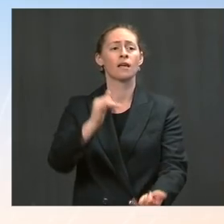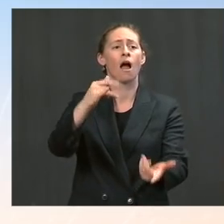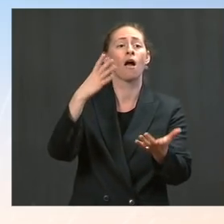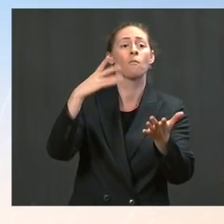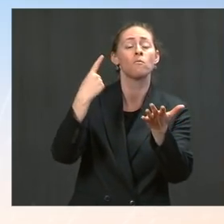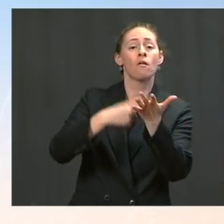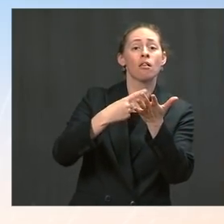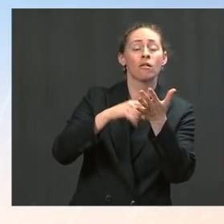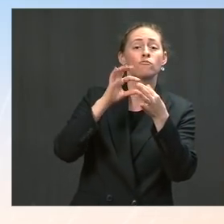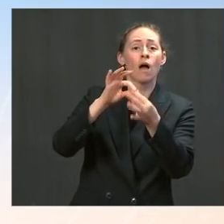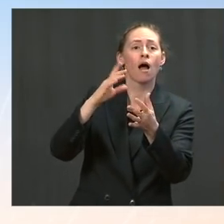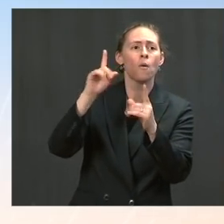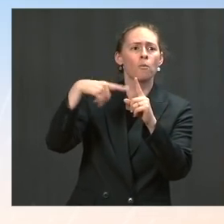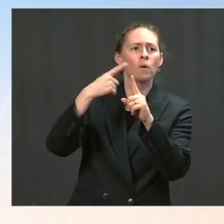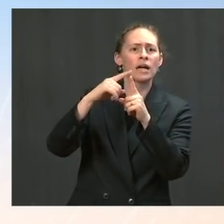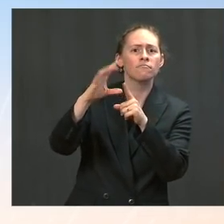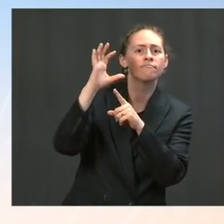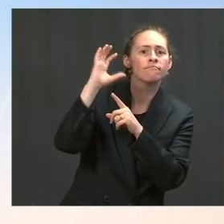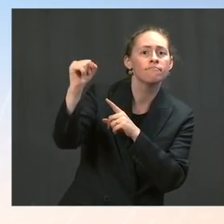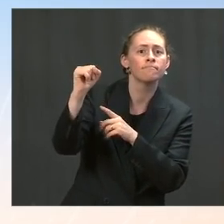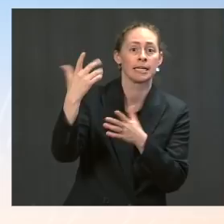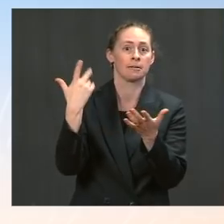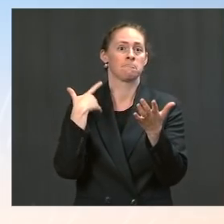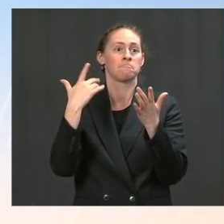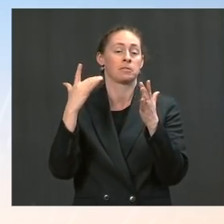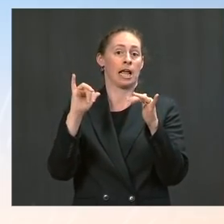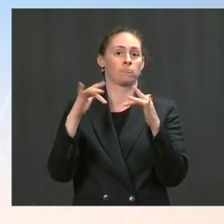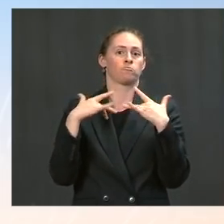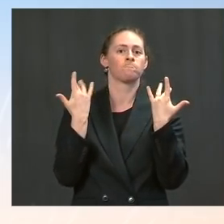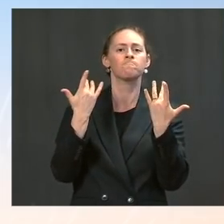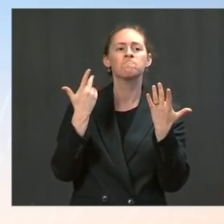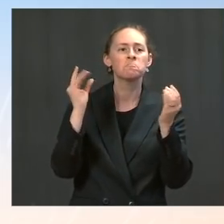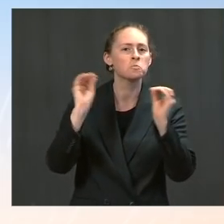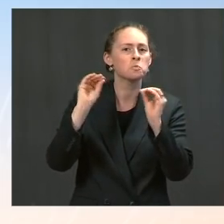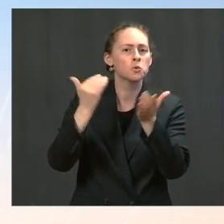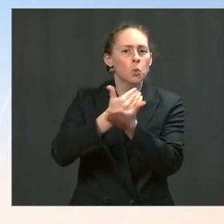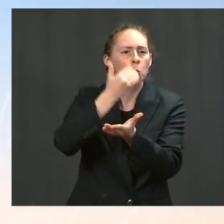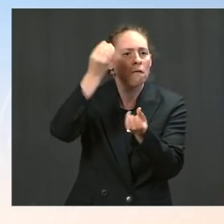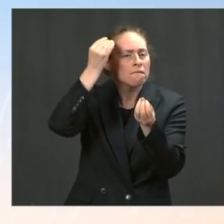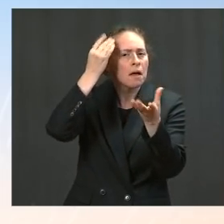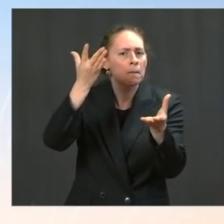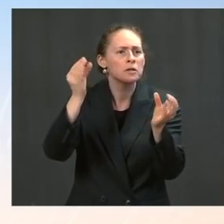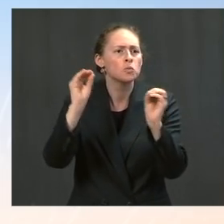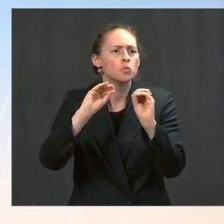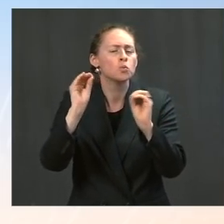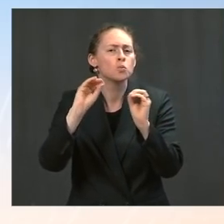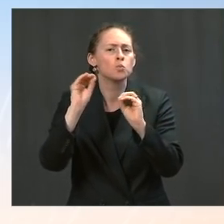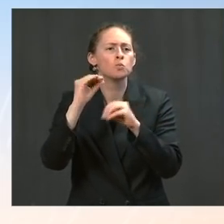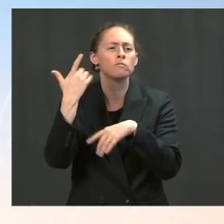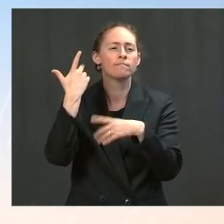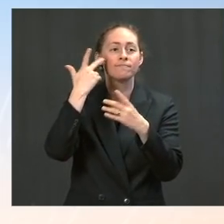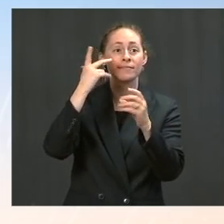I don't have an update on travel. We, of course, have been and continue to explore opportunities to engage with PRC officials.